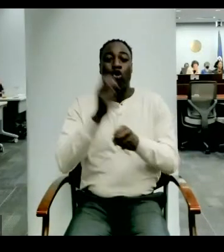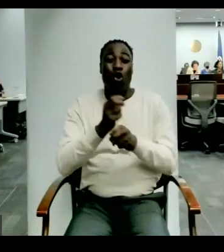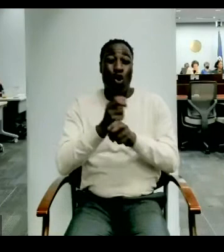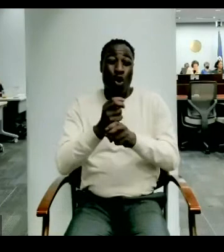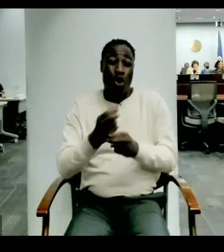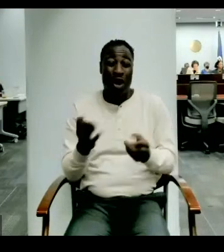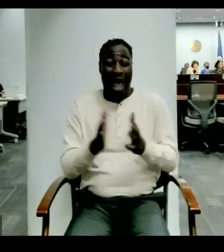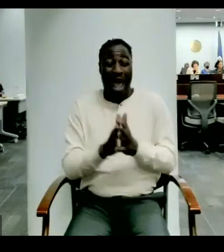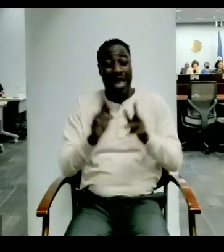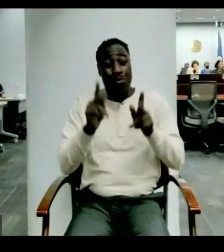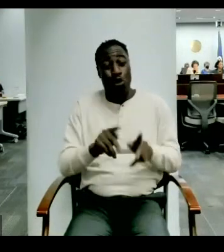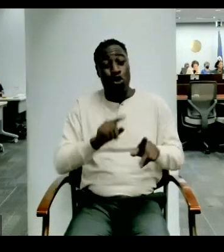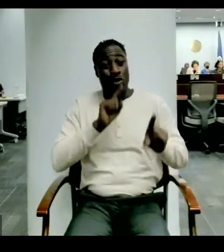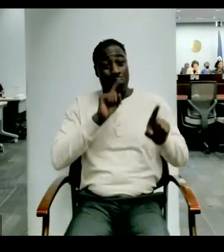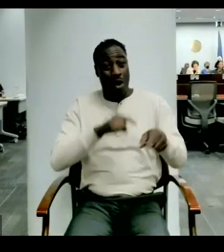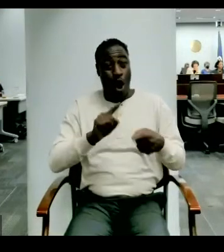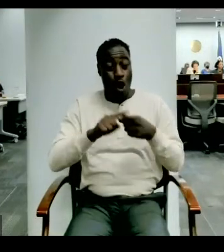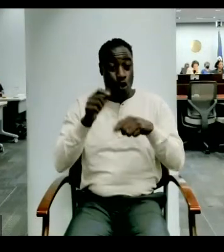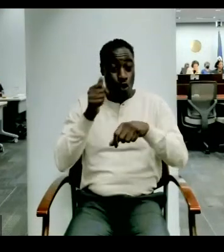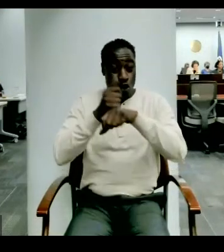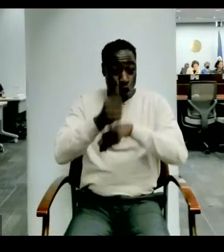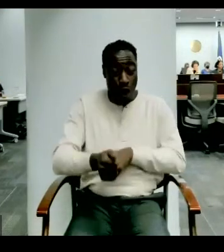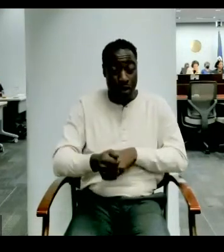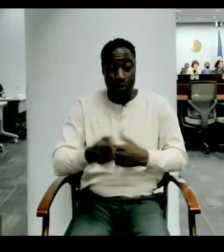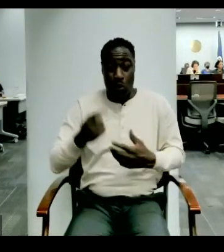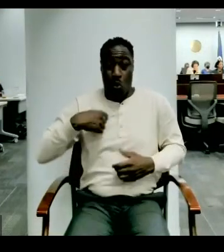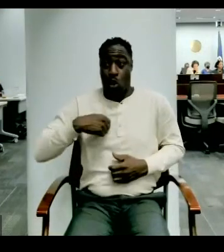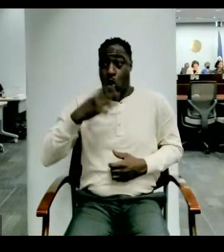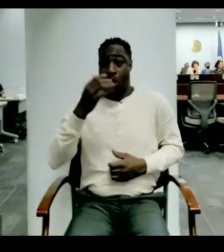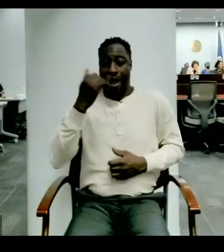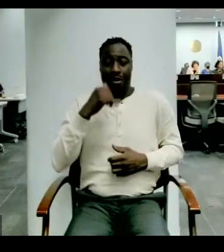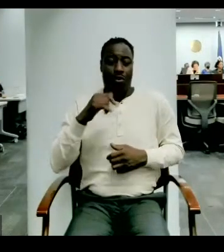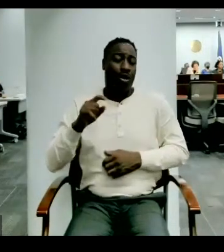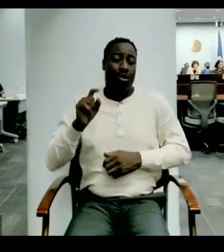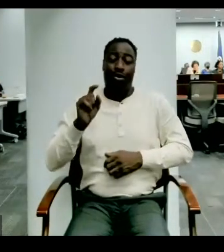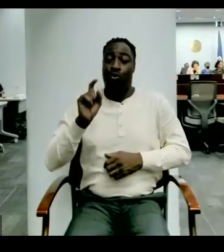whether to investigate further and ultimately whether to make a finding of discrimination.